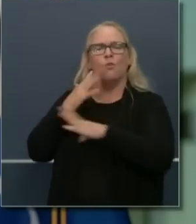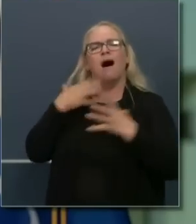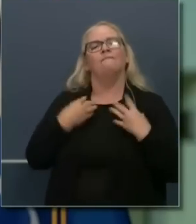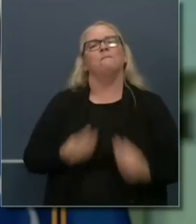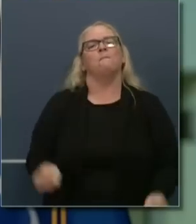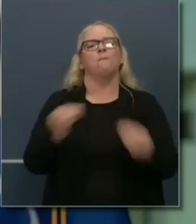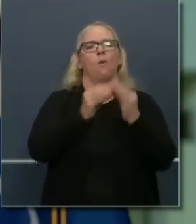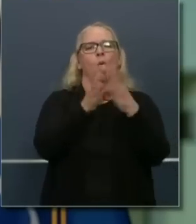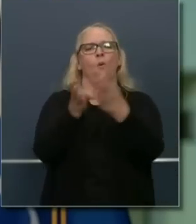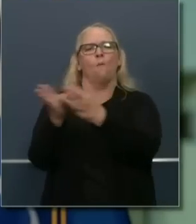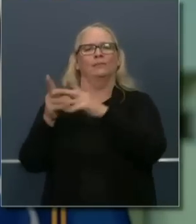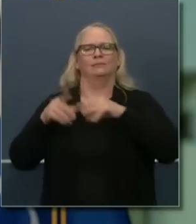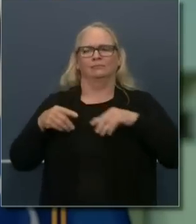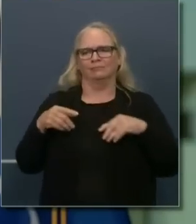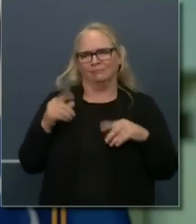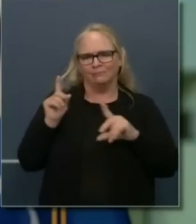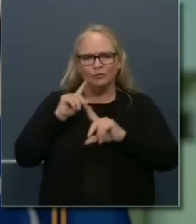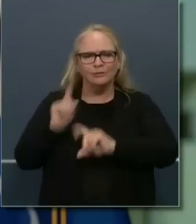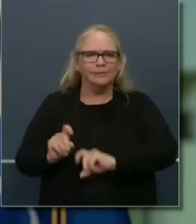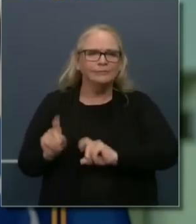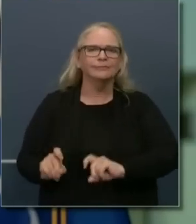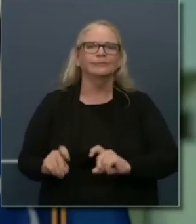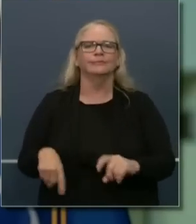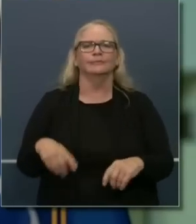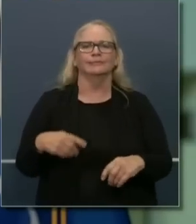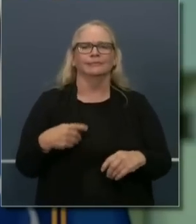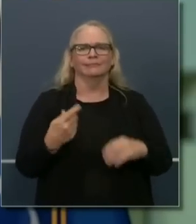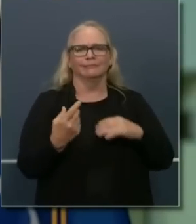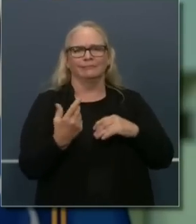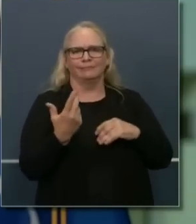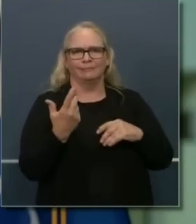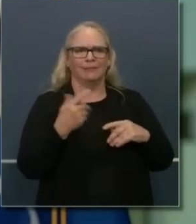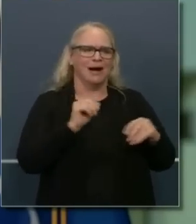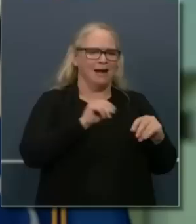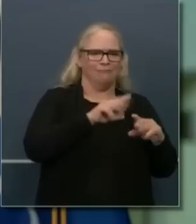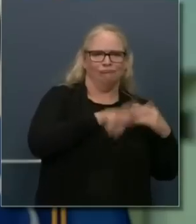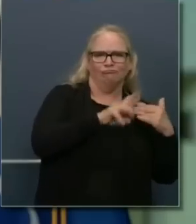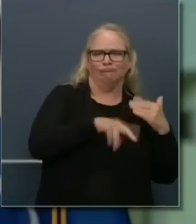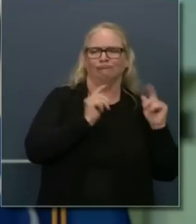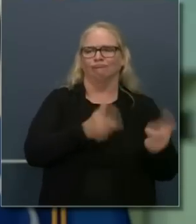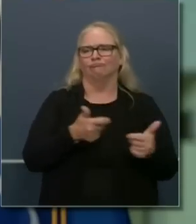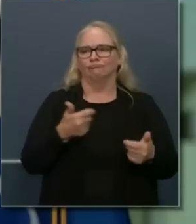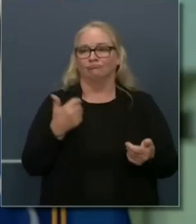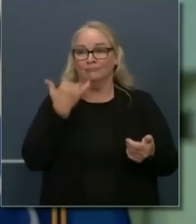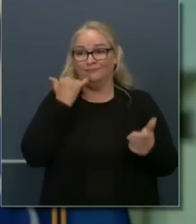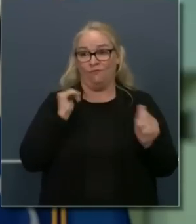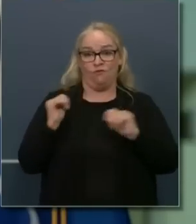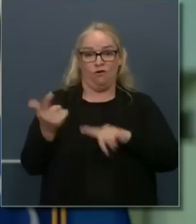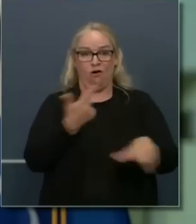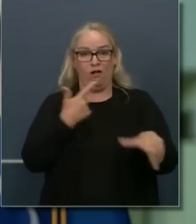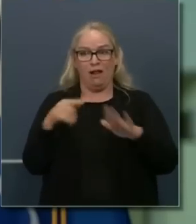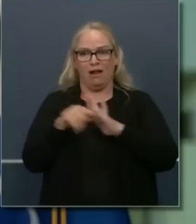EXCESS, WE'VE BEEN WAITING FOR THOSE GUIDELINES TO COME DOWN AND OPEN UP THE OPPORTUNITY TO SEE MORE TESTING ALONG THOSE LINES.